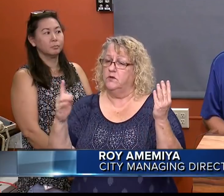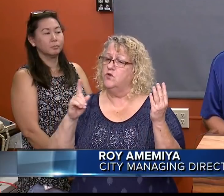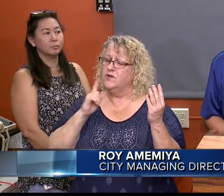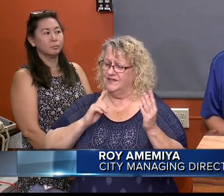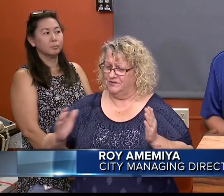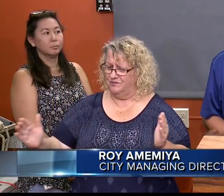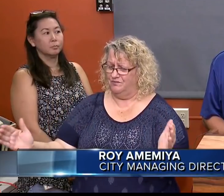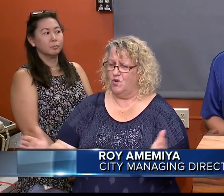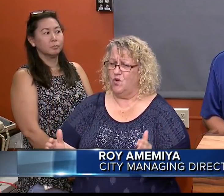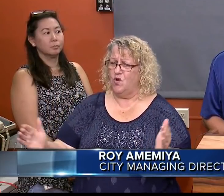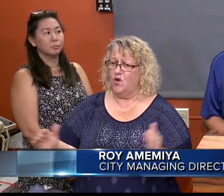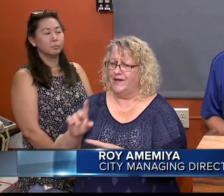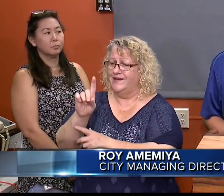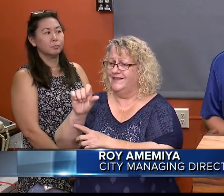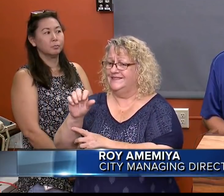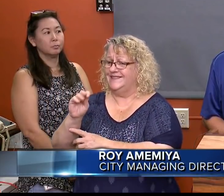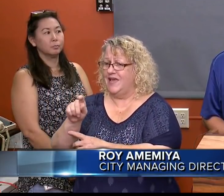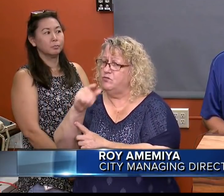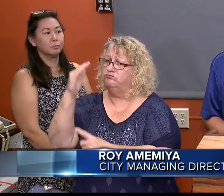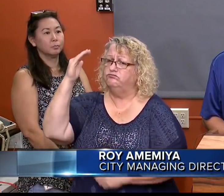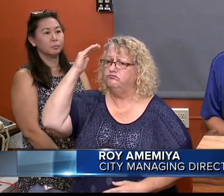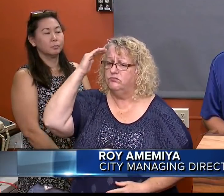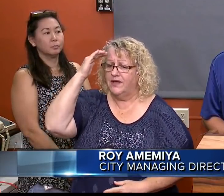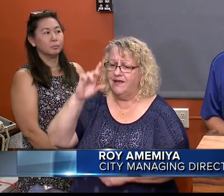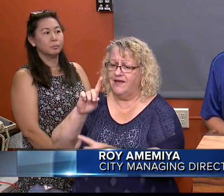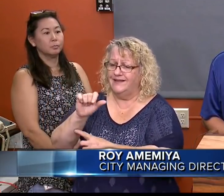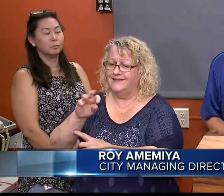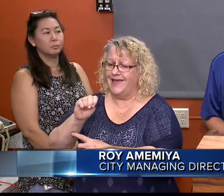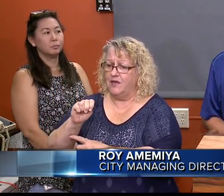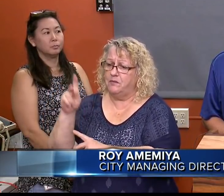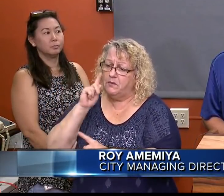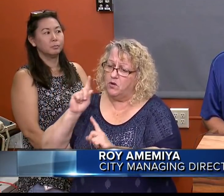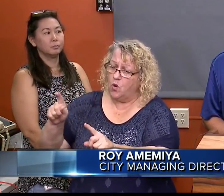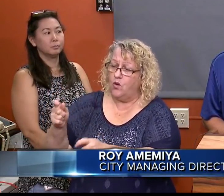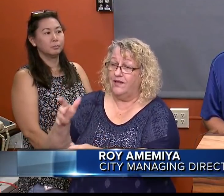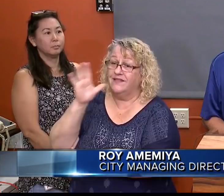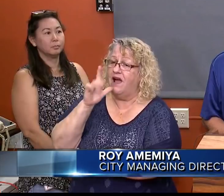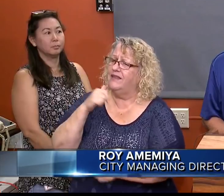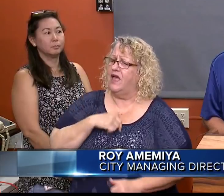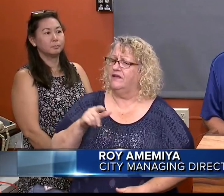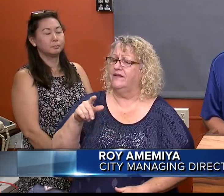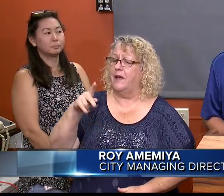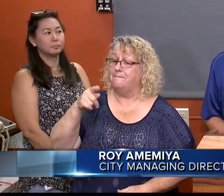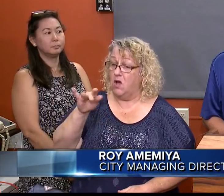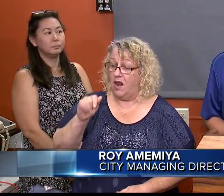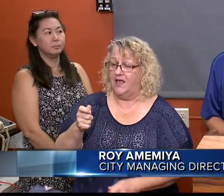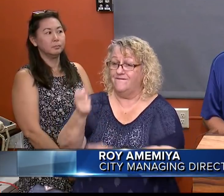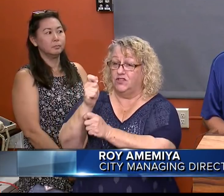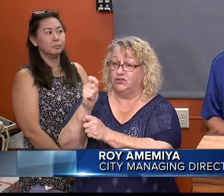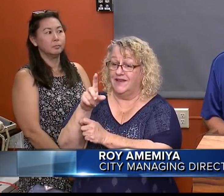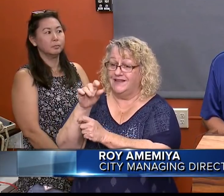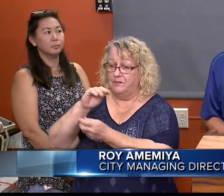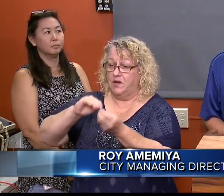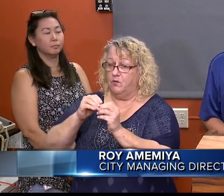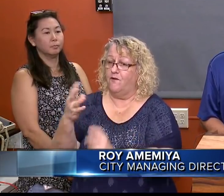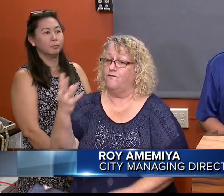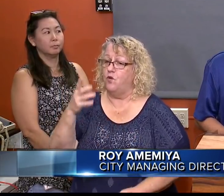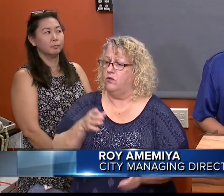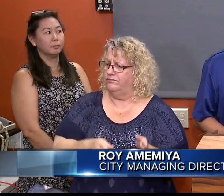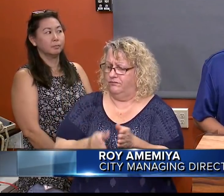A ADDITIONALLY, RESERVOIR THAT WE ARE WORKING ON IS MUCH SMALLER DAM THAN WHAT MAY BE ACCUSTOMED TO. ONE EVERYBODY GOES IF IING FOR